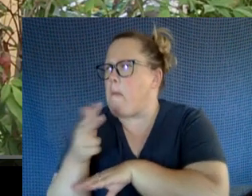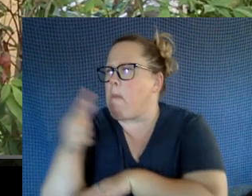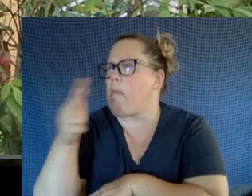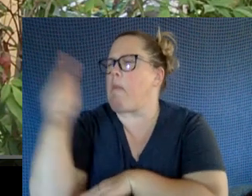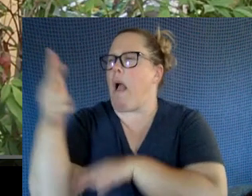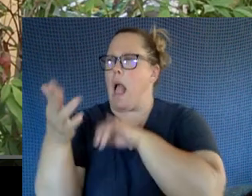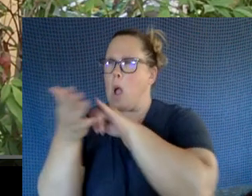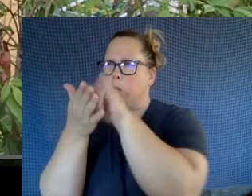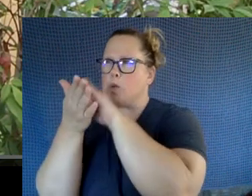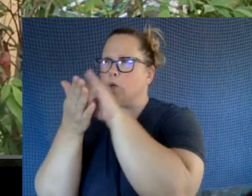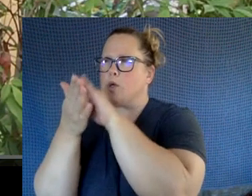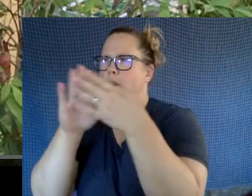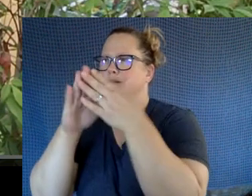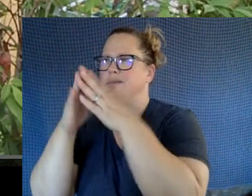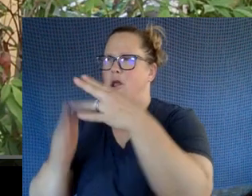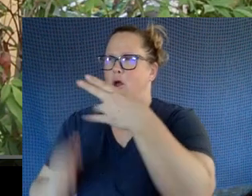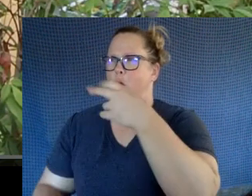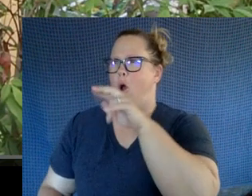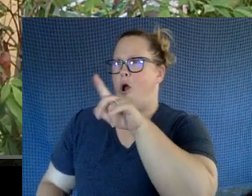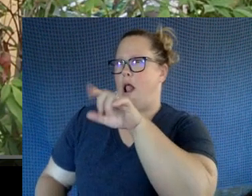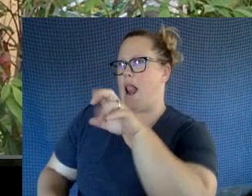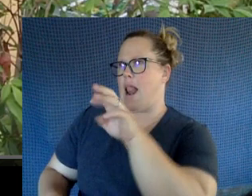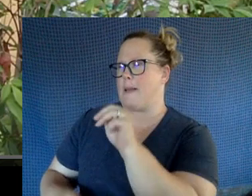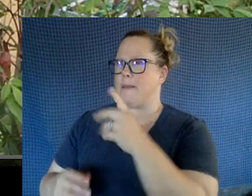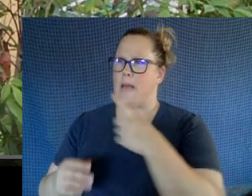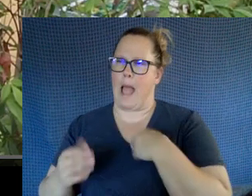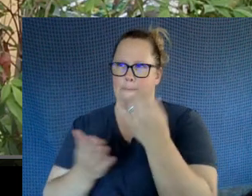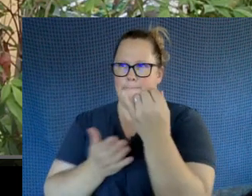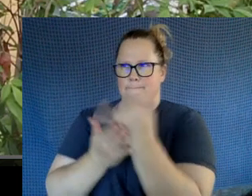right now. Painting what's inside of me. Sharing